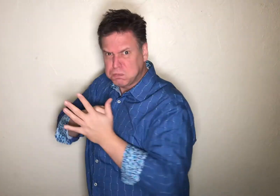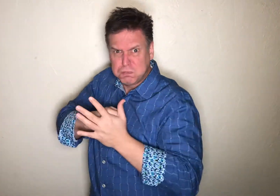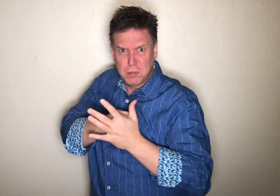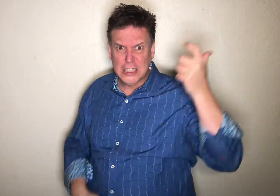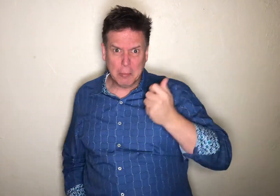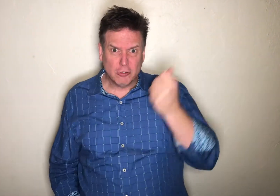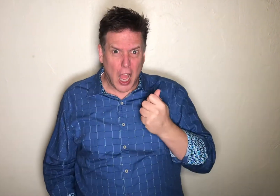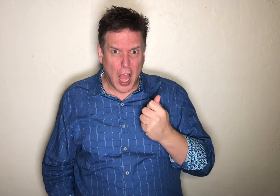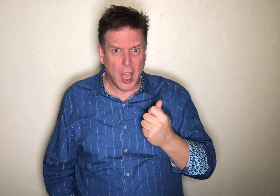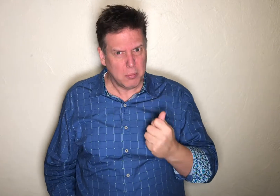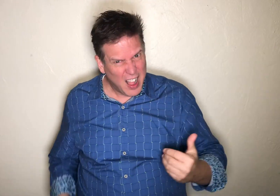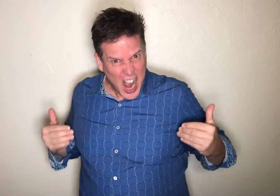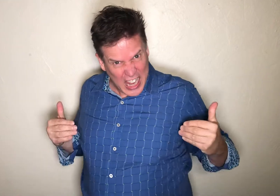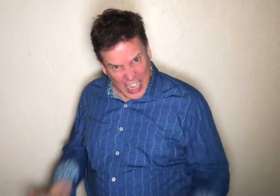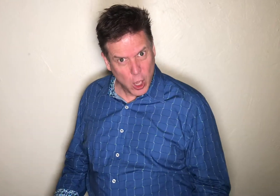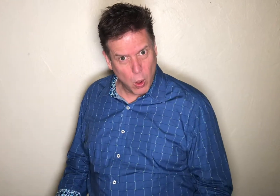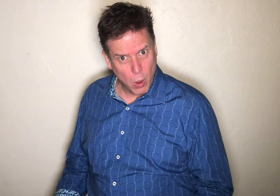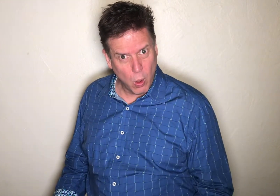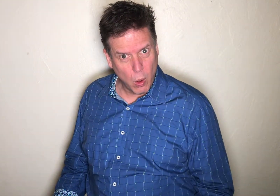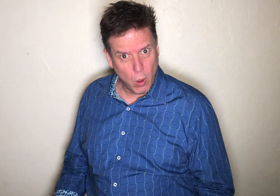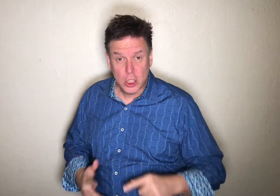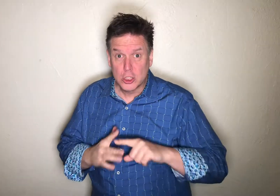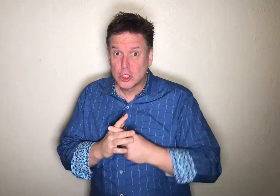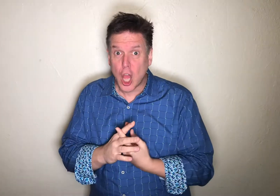Start now! Hit subscribe! let's go!